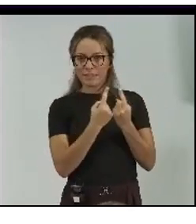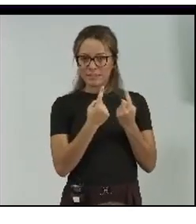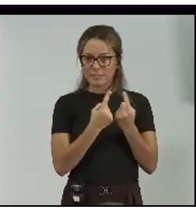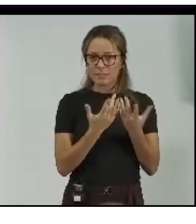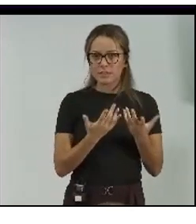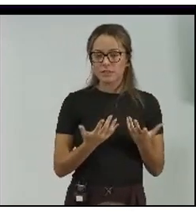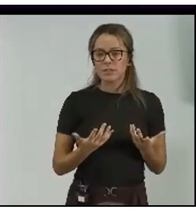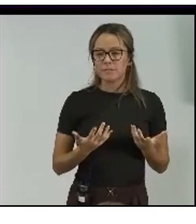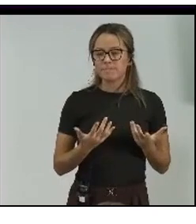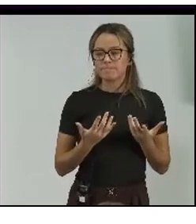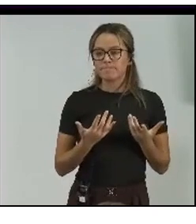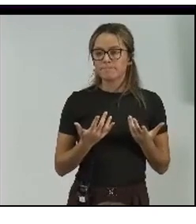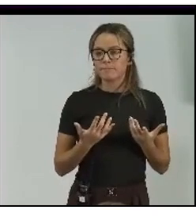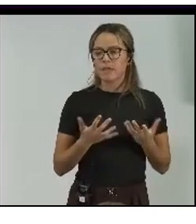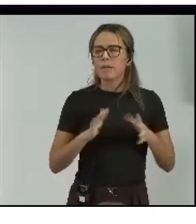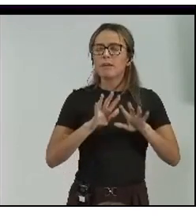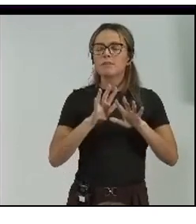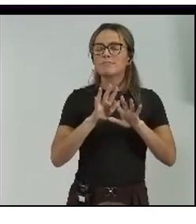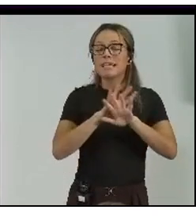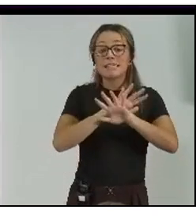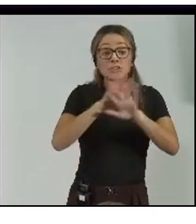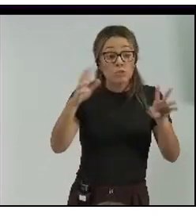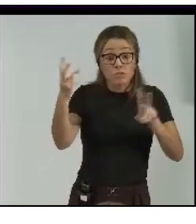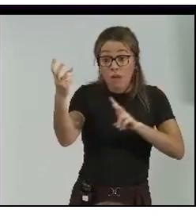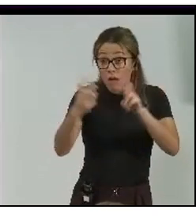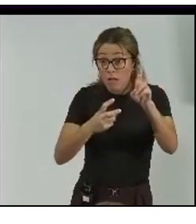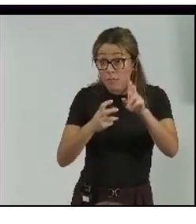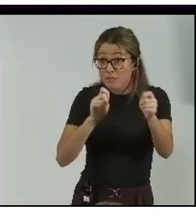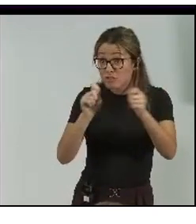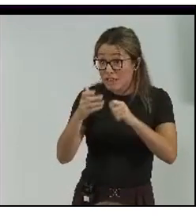You know, it's not an argument when we need to make a change.